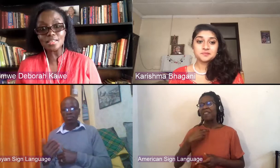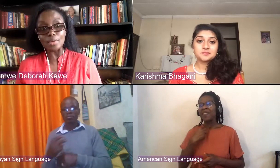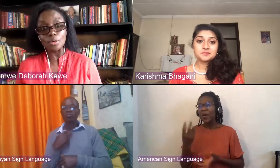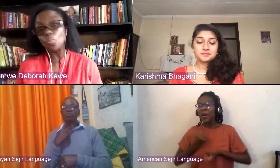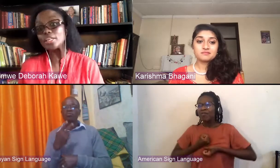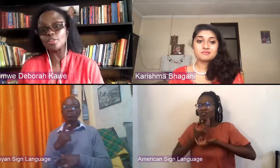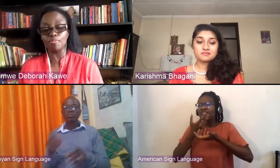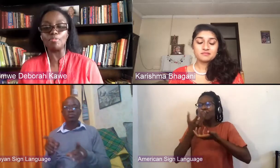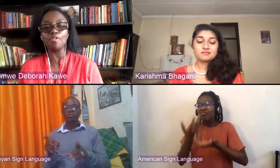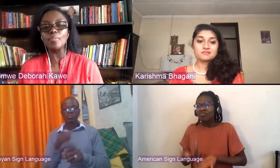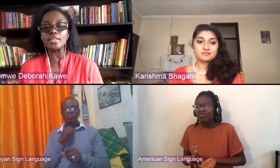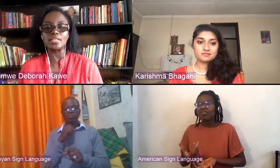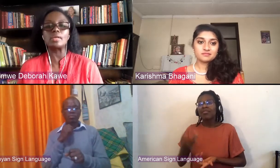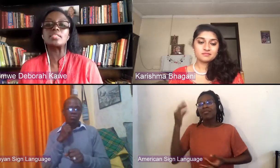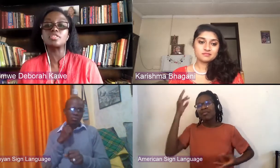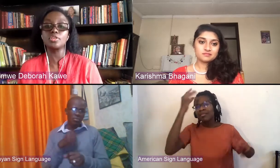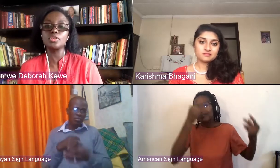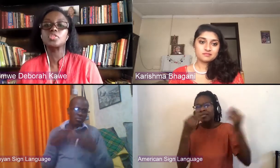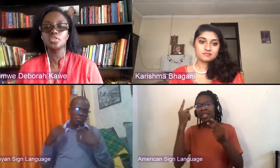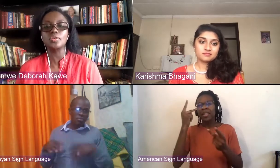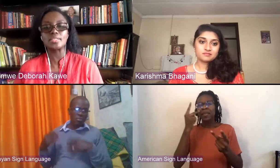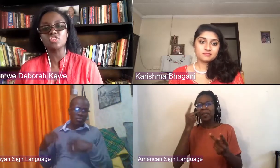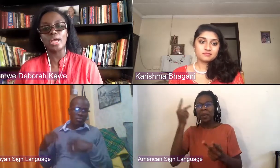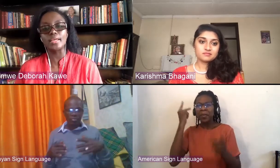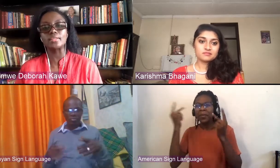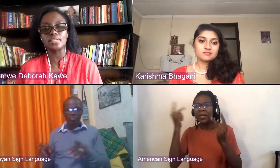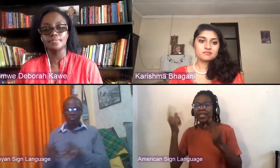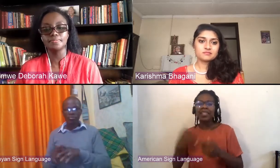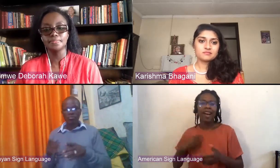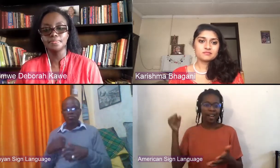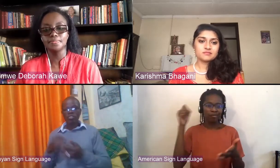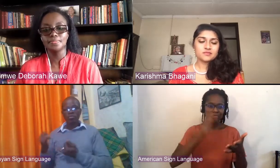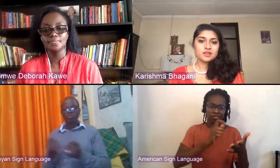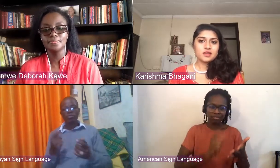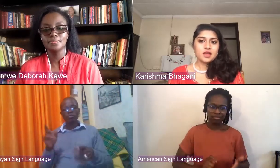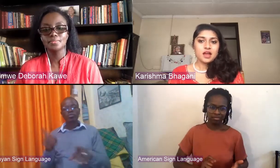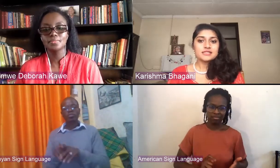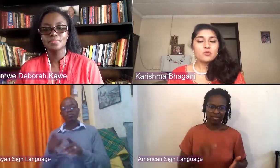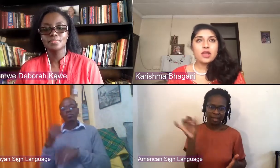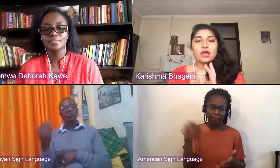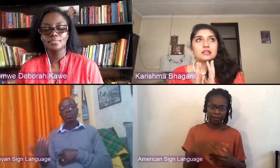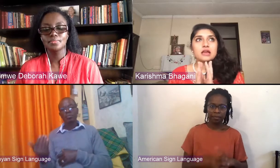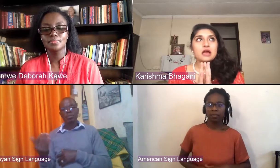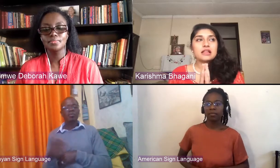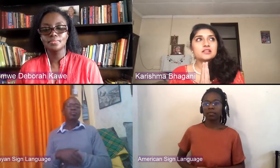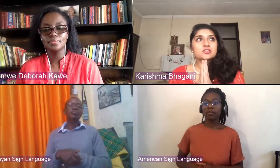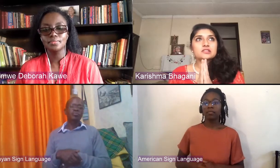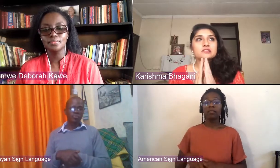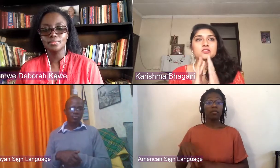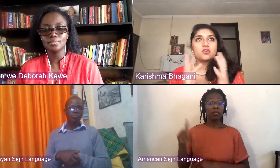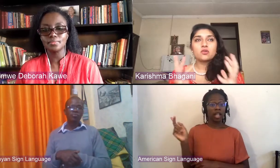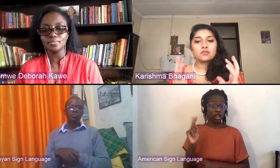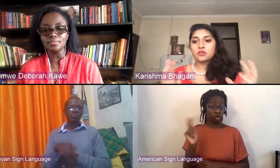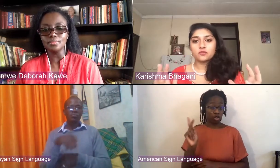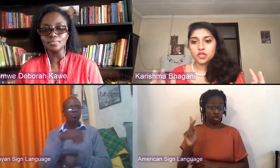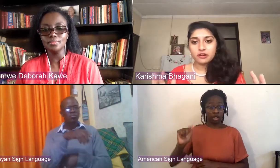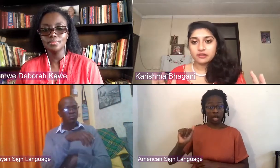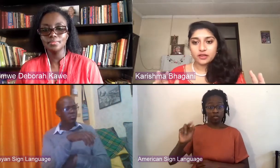and ways of performing that I was introduced to as a child. Asiimwe that's so, thank you for sharing that,